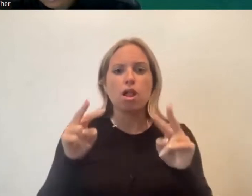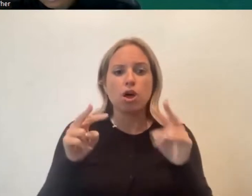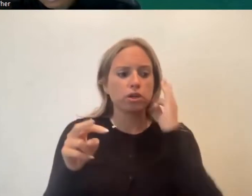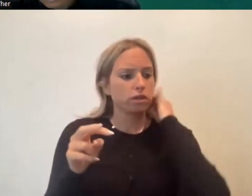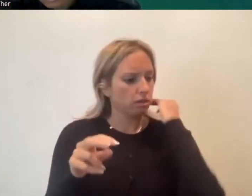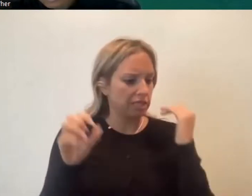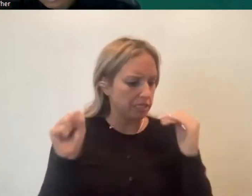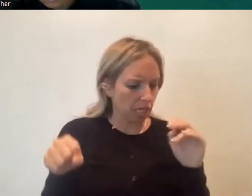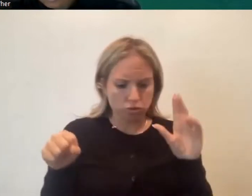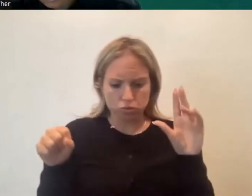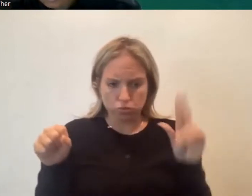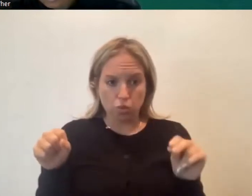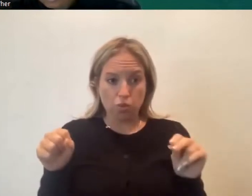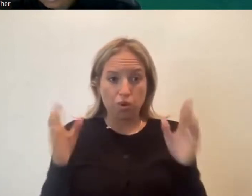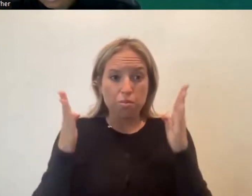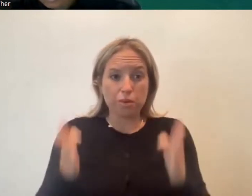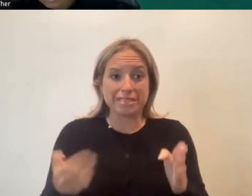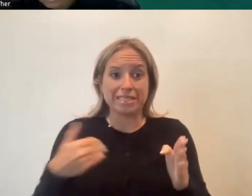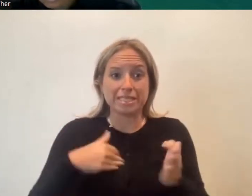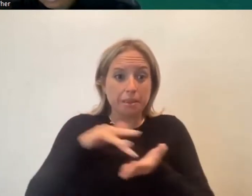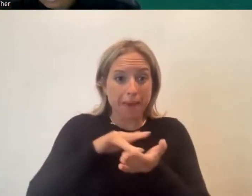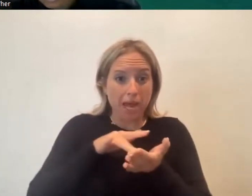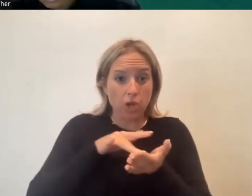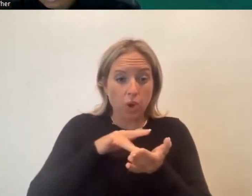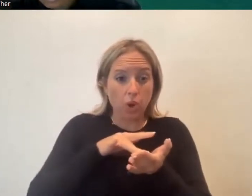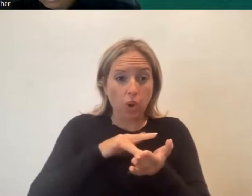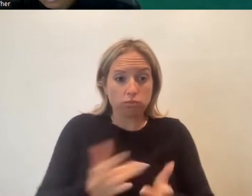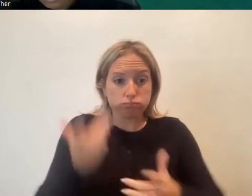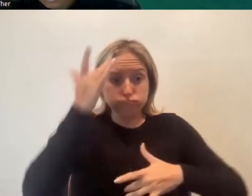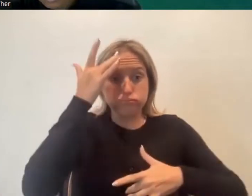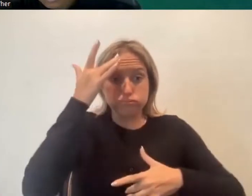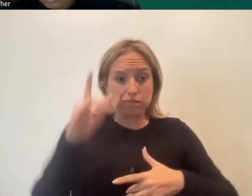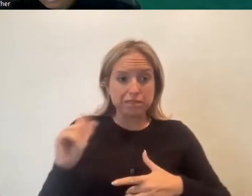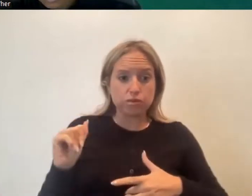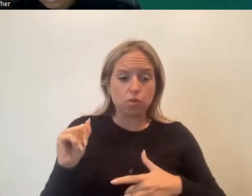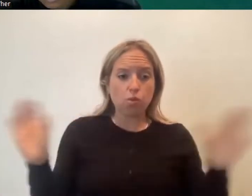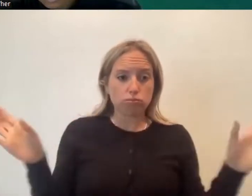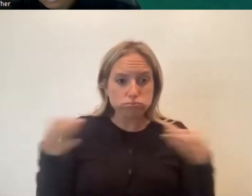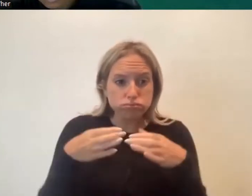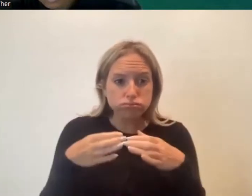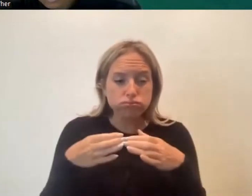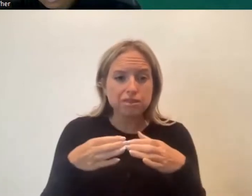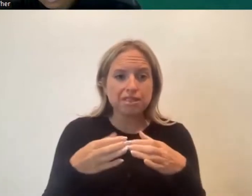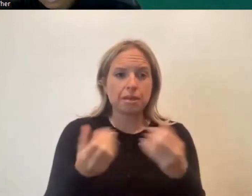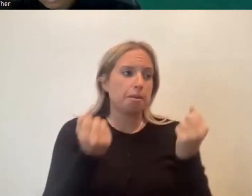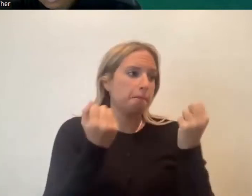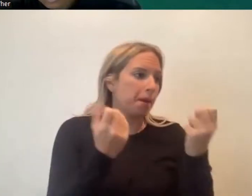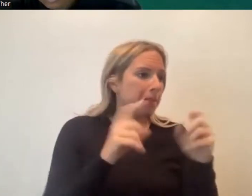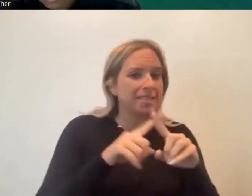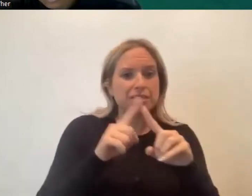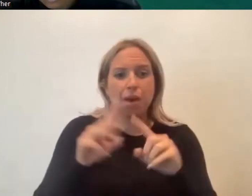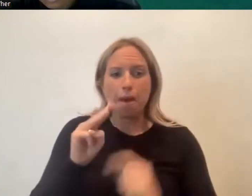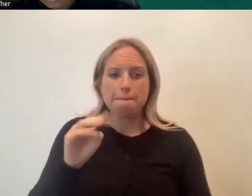suffers from a medical impairment or a combination of medical impairments that precludes them